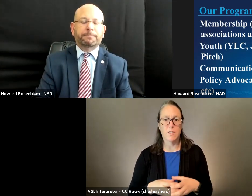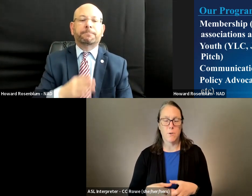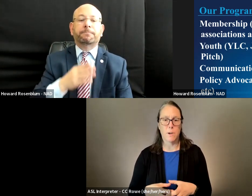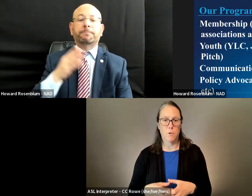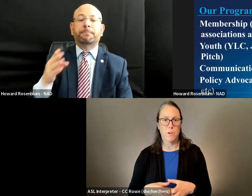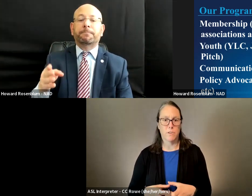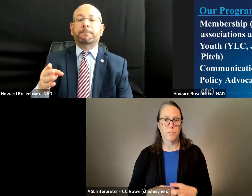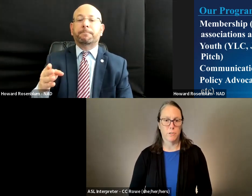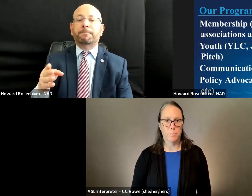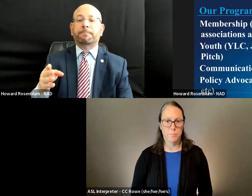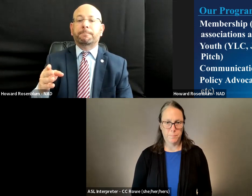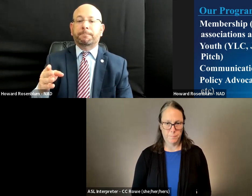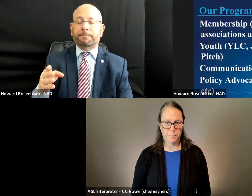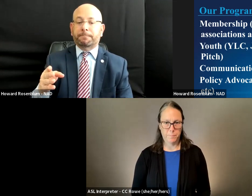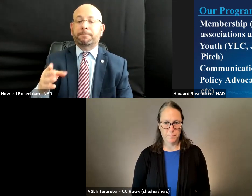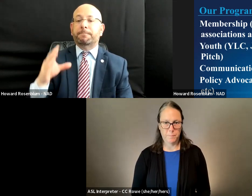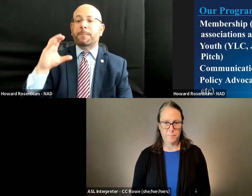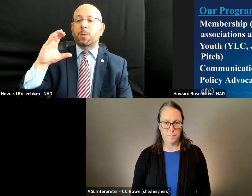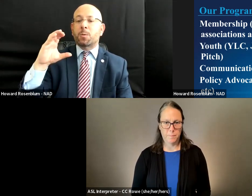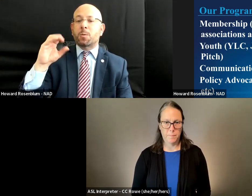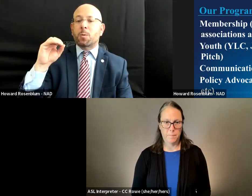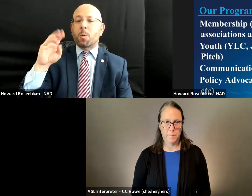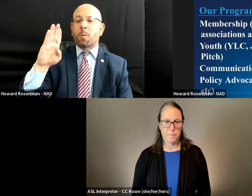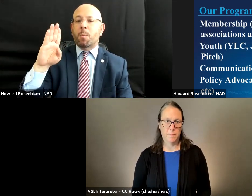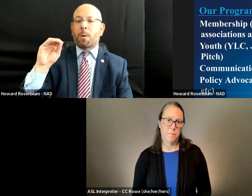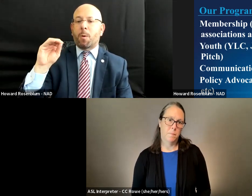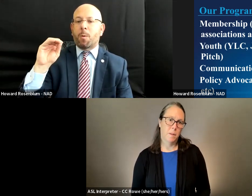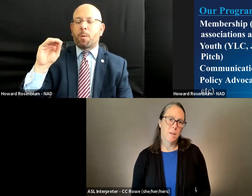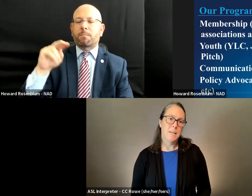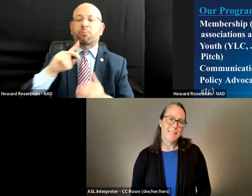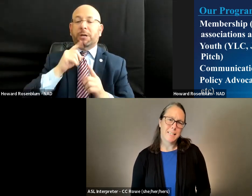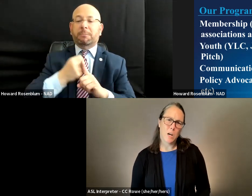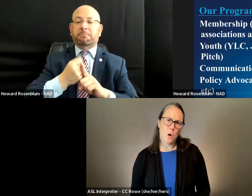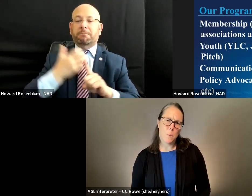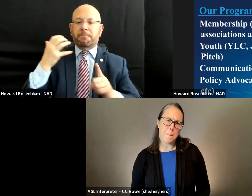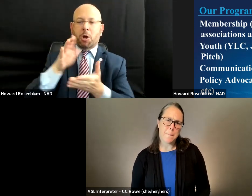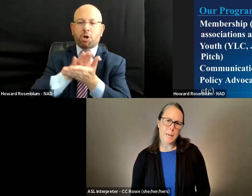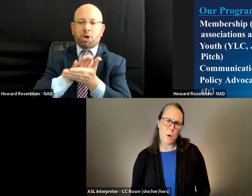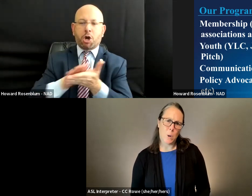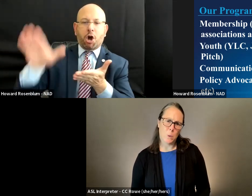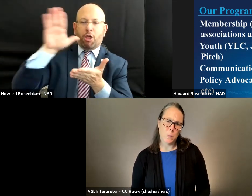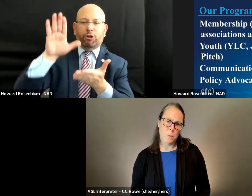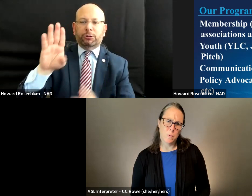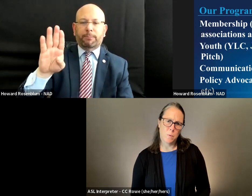for the Deaf. So we teach them budgeting, skills and how to run an association as though they were